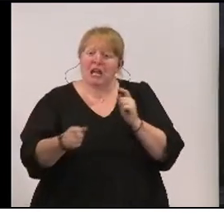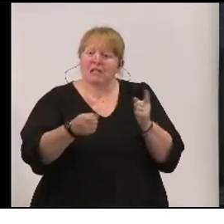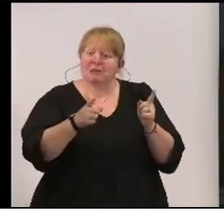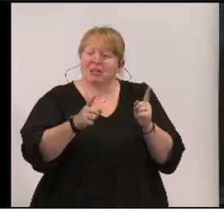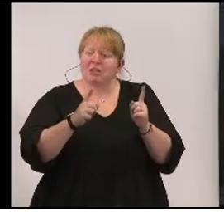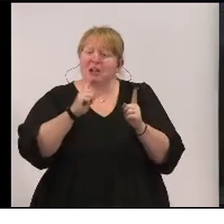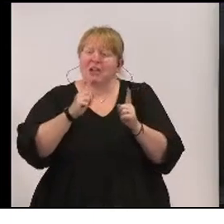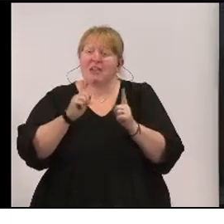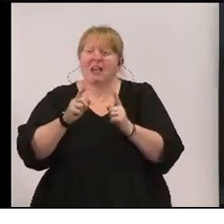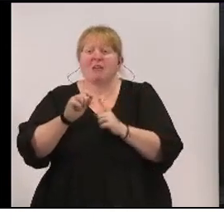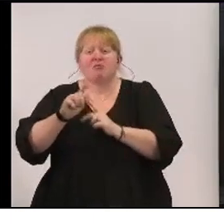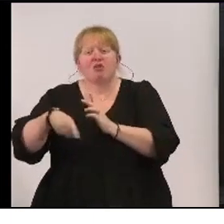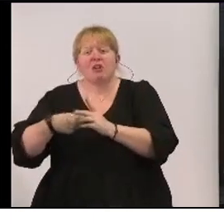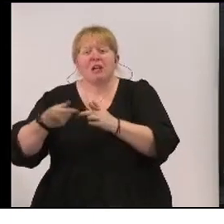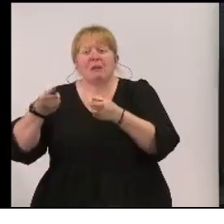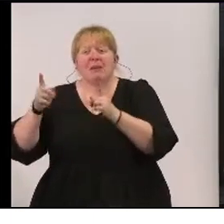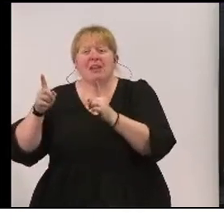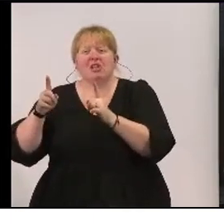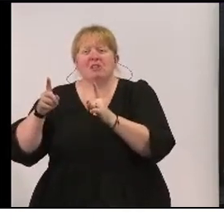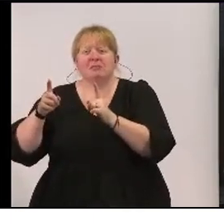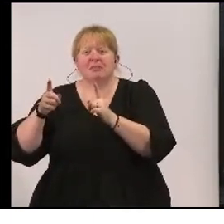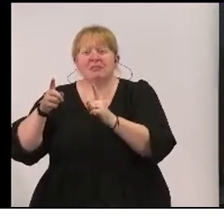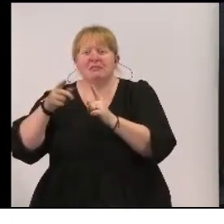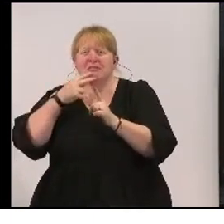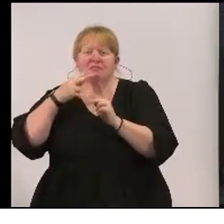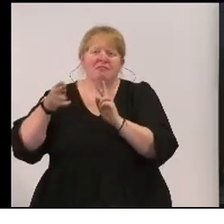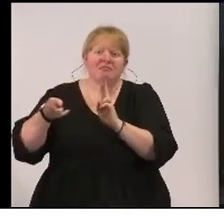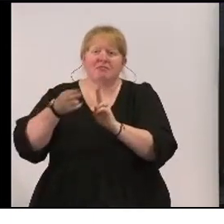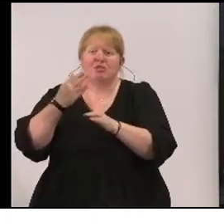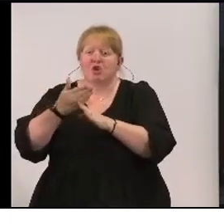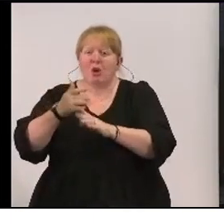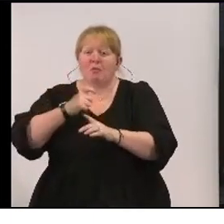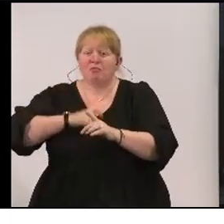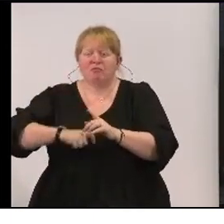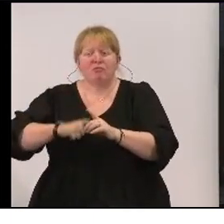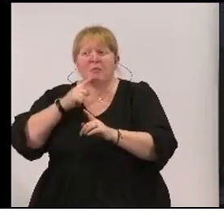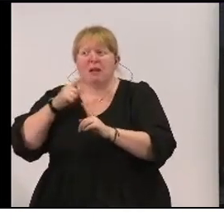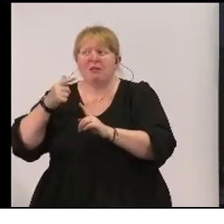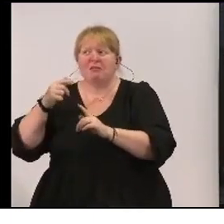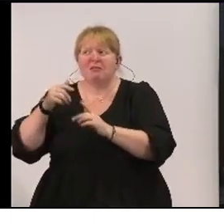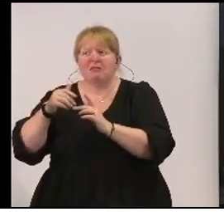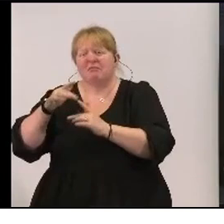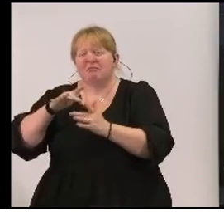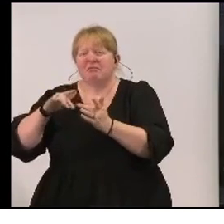title for the first time, mid 80s. Yeah. It was only a year ago that our CIO,